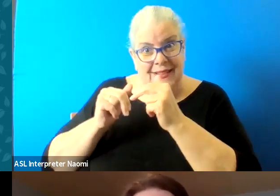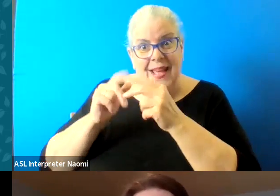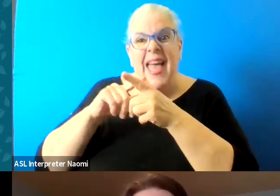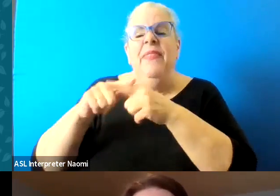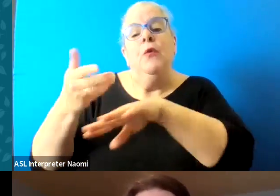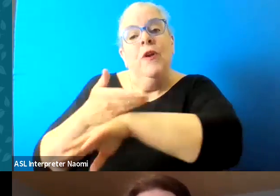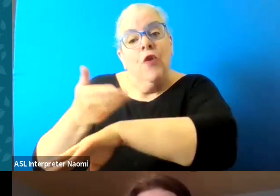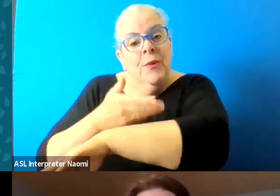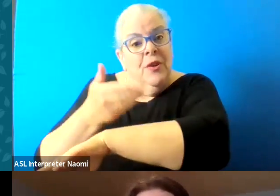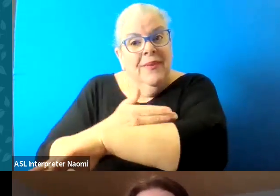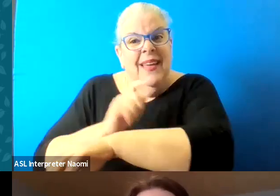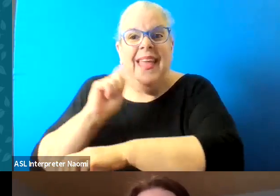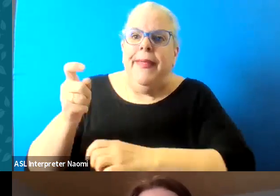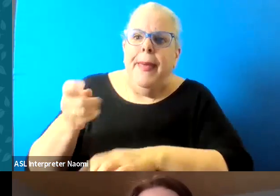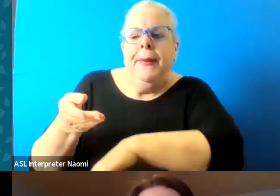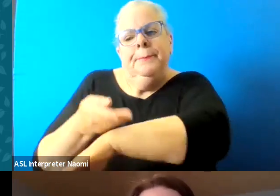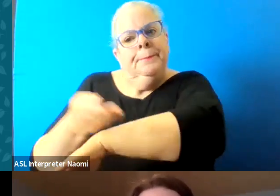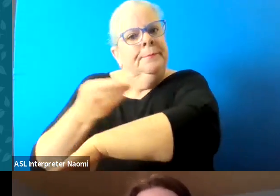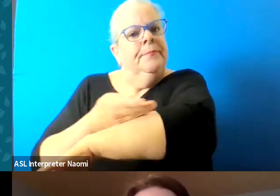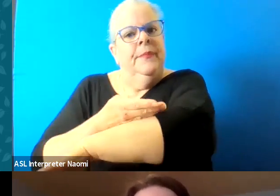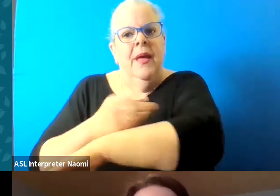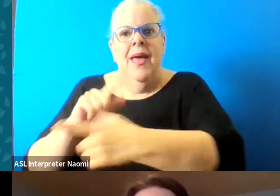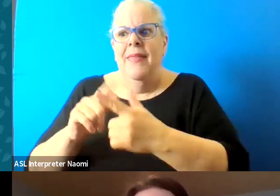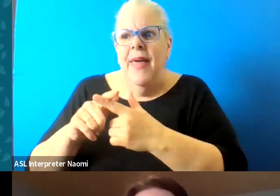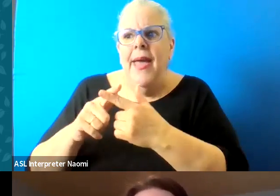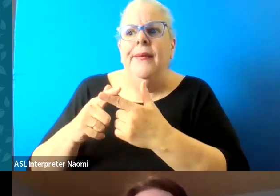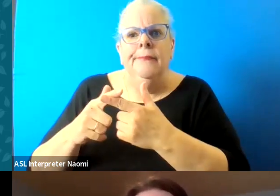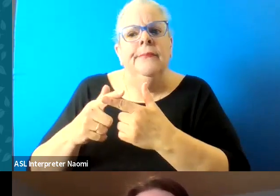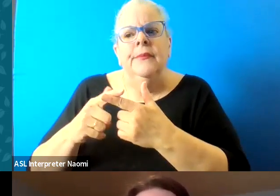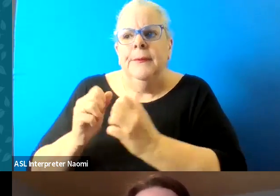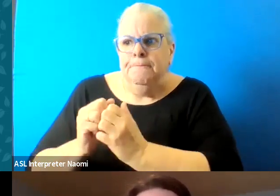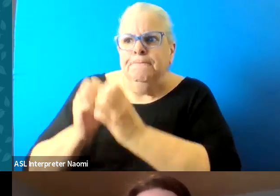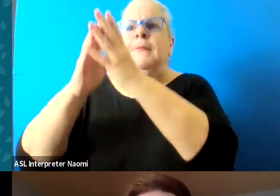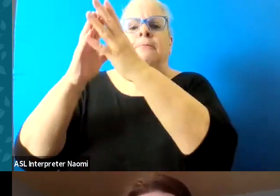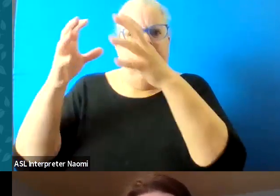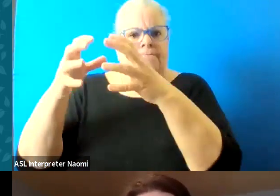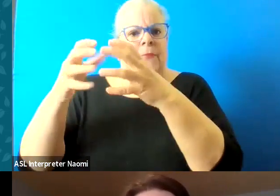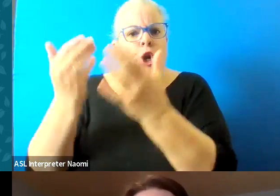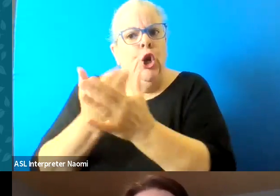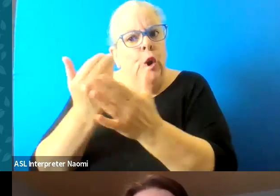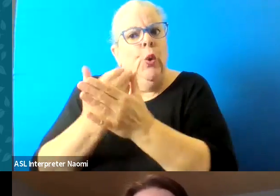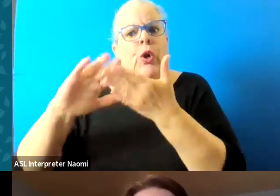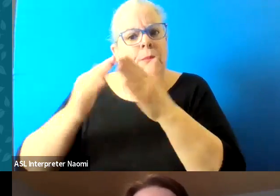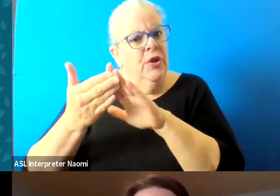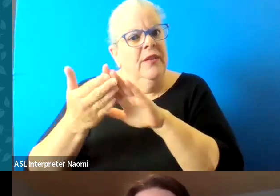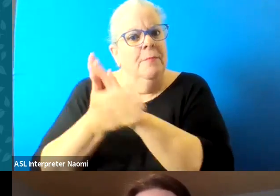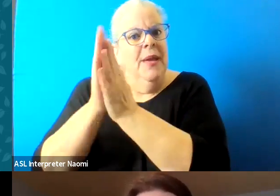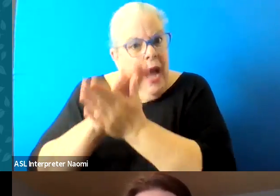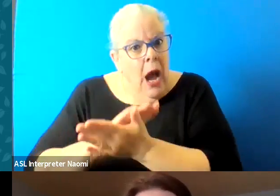and kind of giving them a facelift. And kind of taking them from the ground up and turning them into brand new communities that have had a lot of community input.